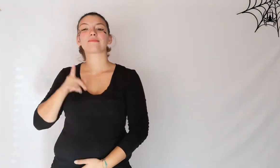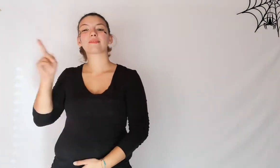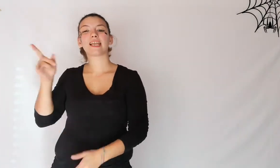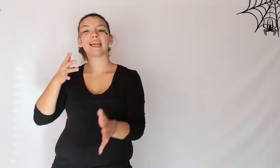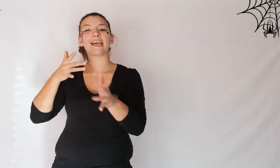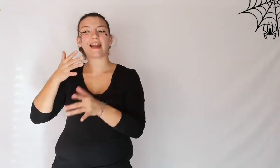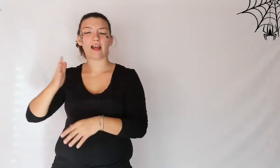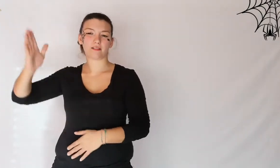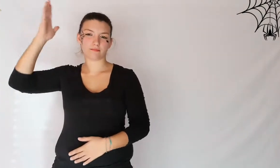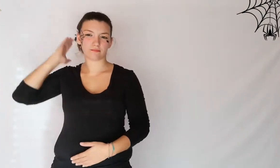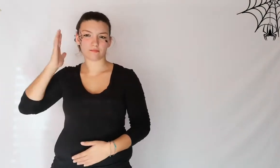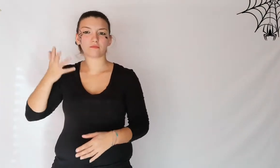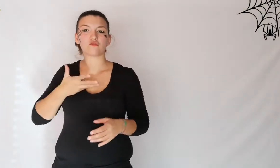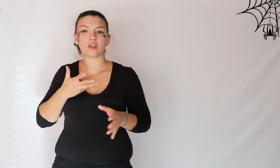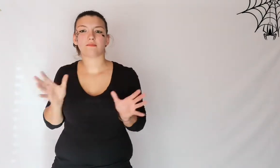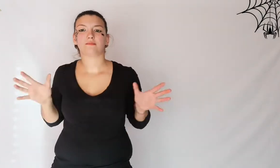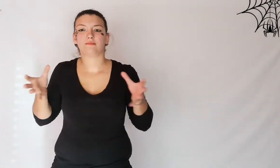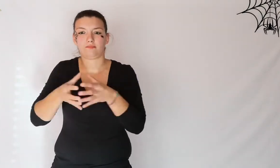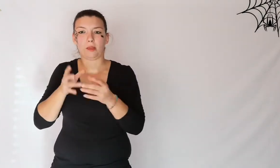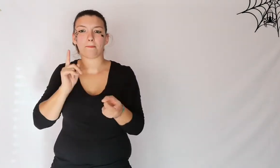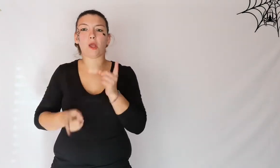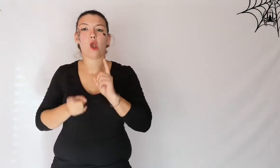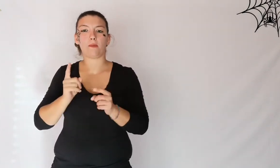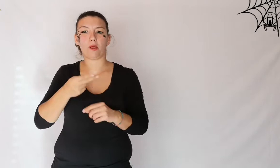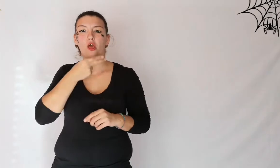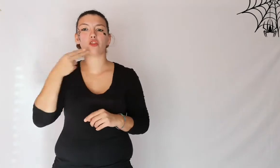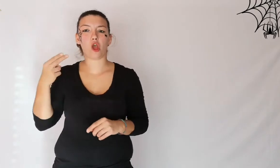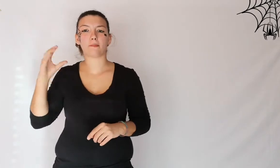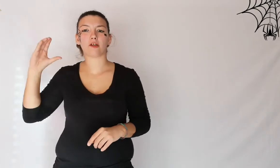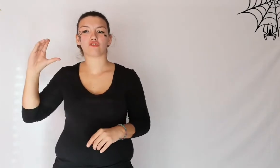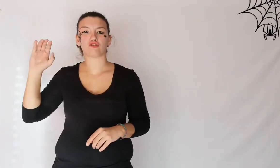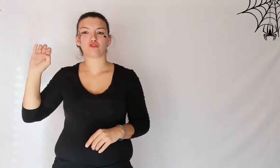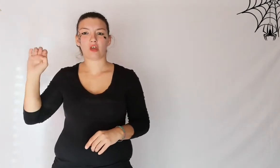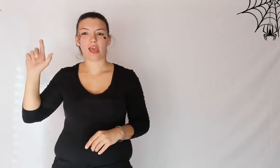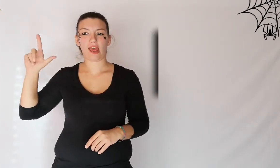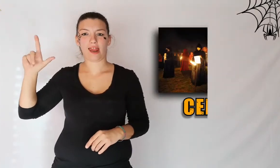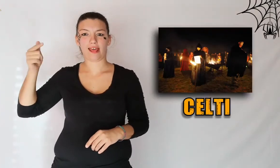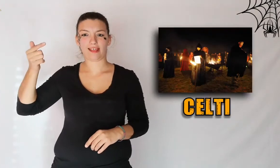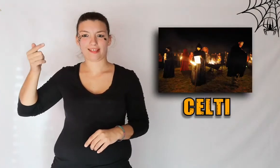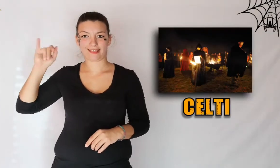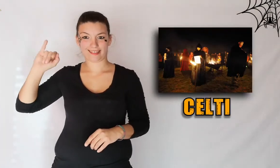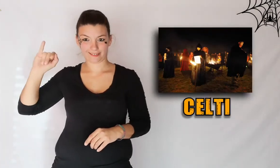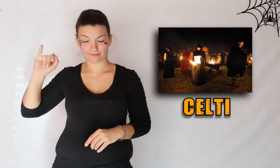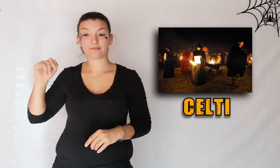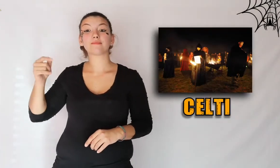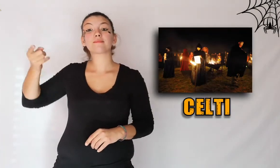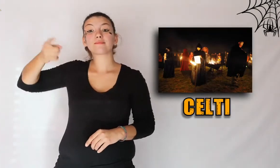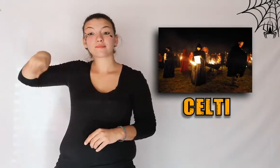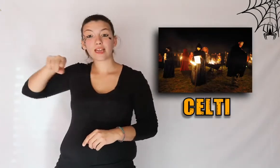There lived a people called Celts